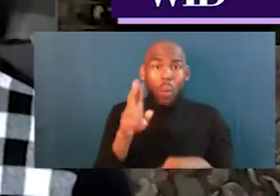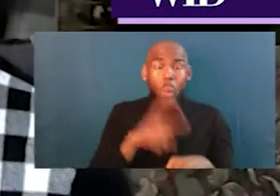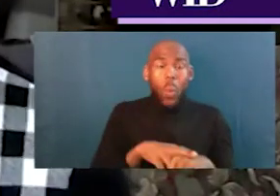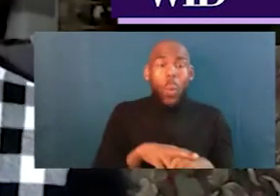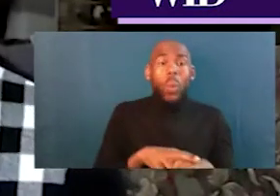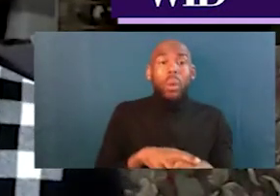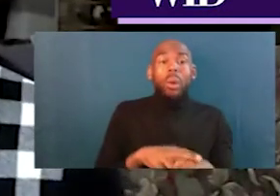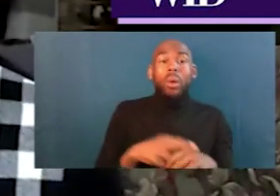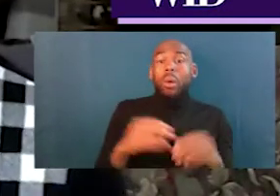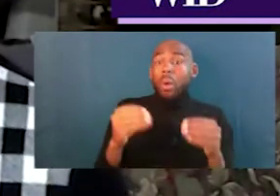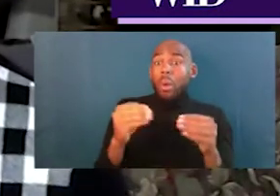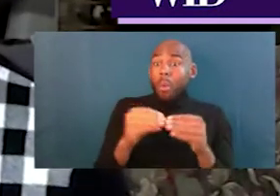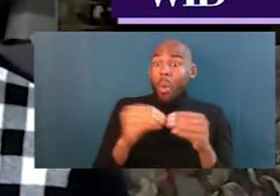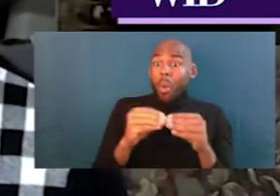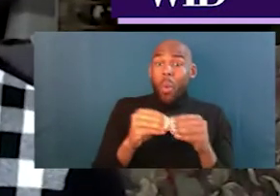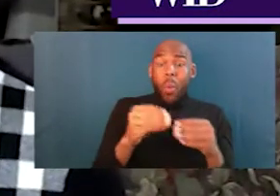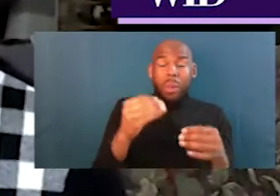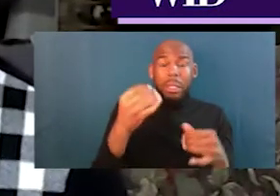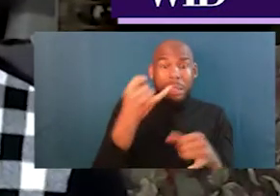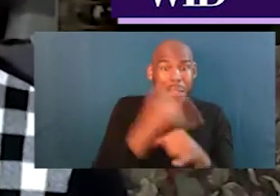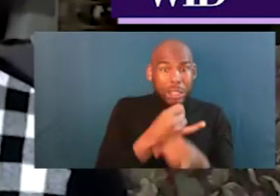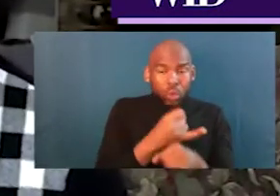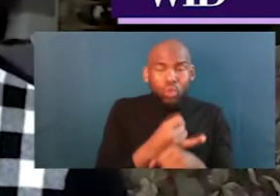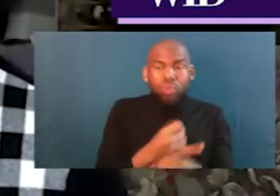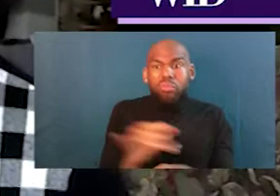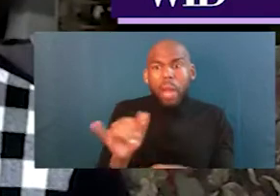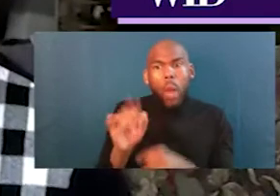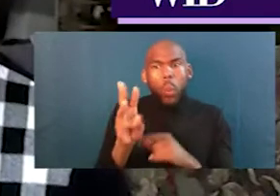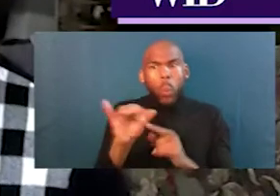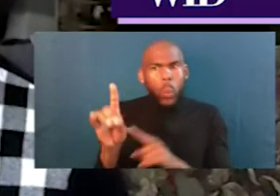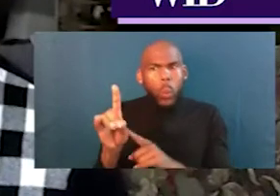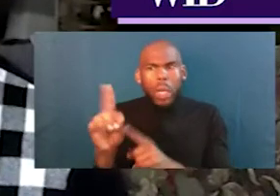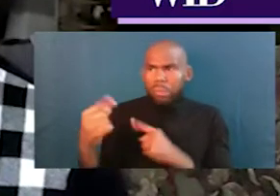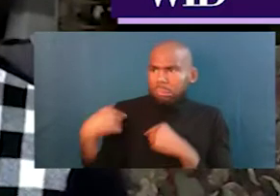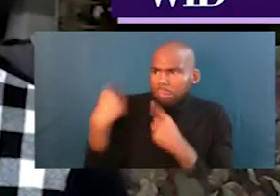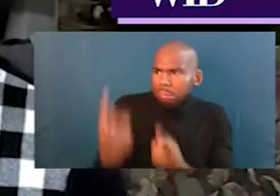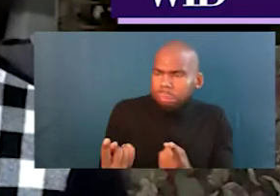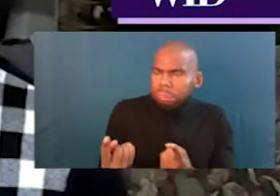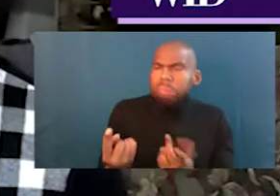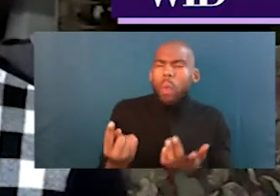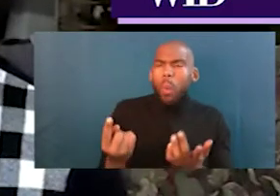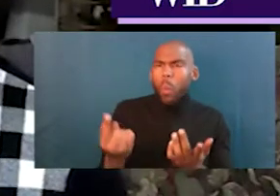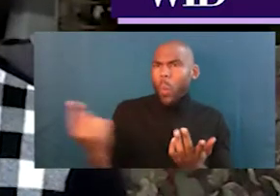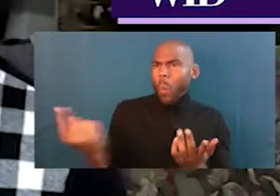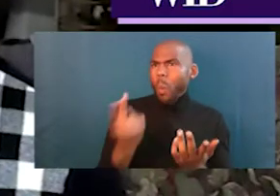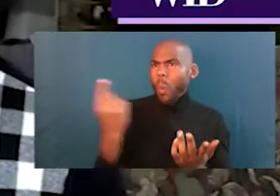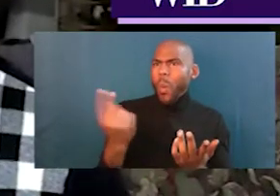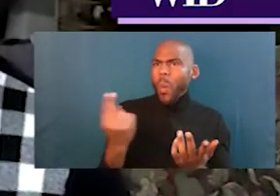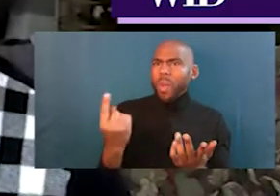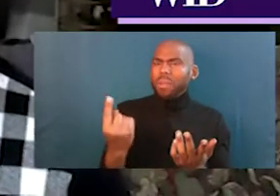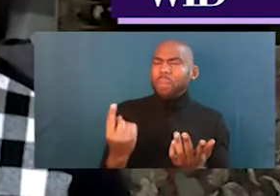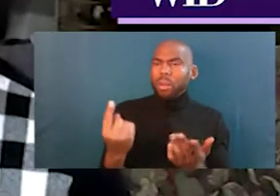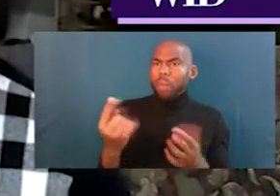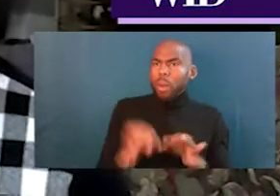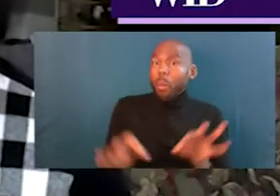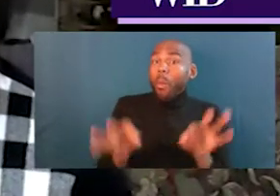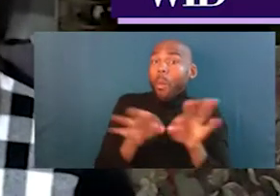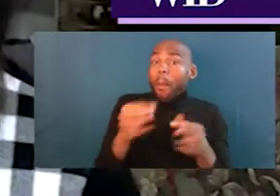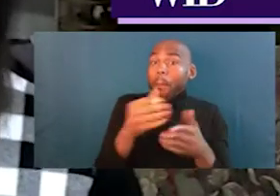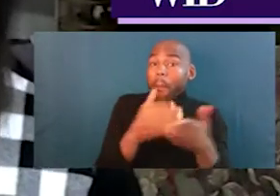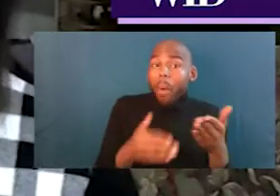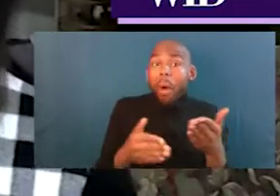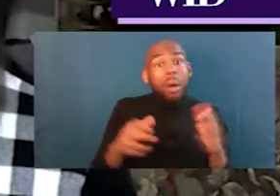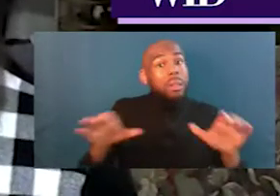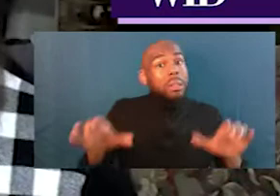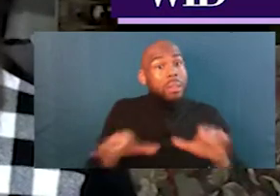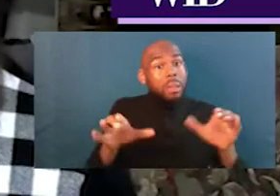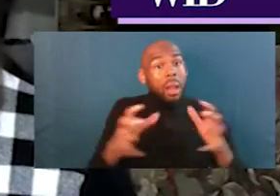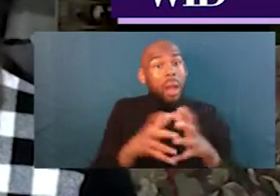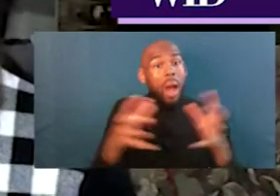World Institute on Disability or WID has always been a proponent and also has done a lot of